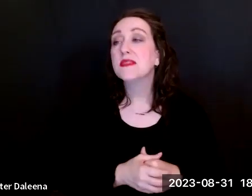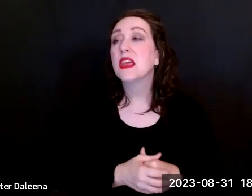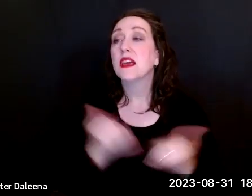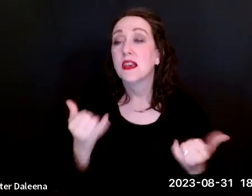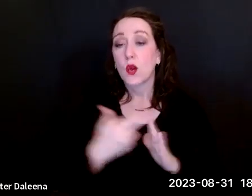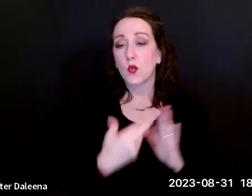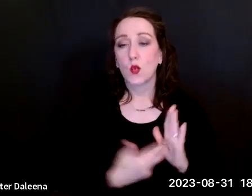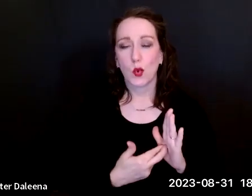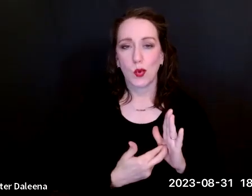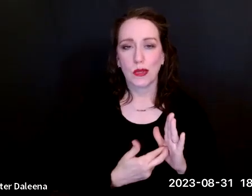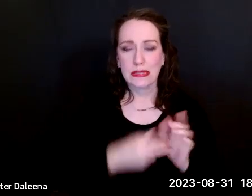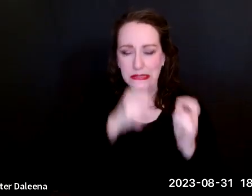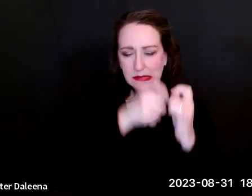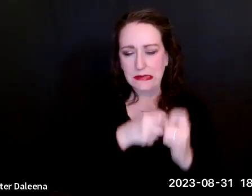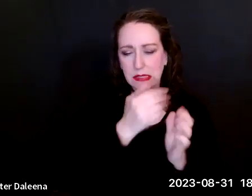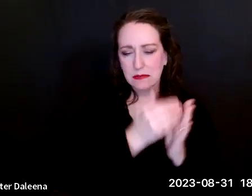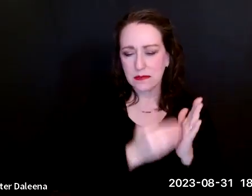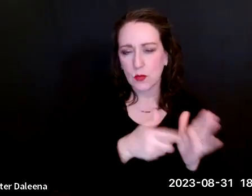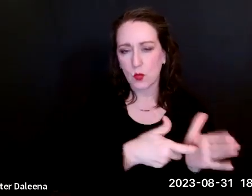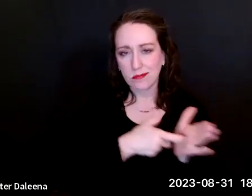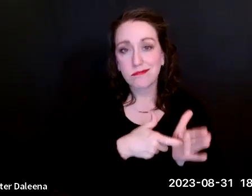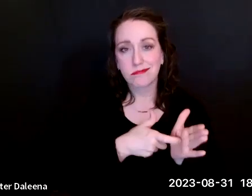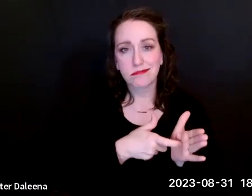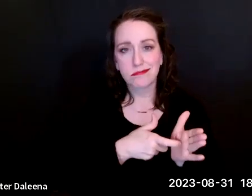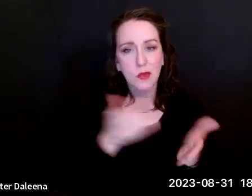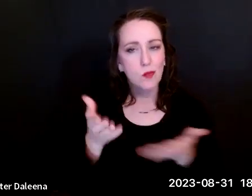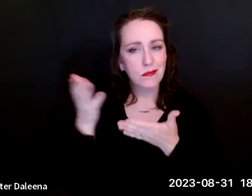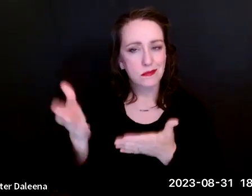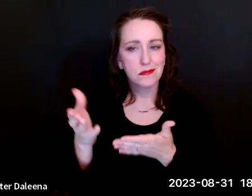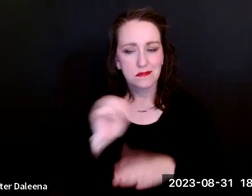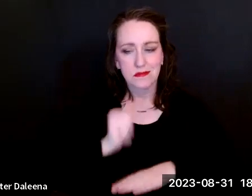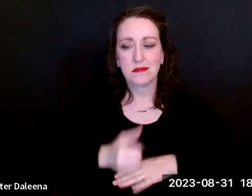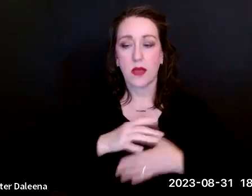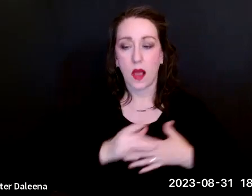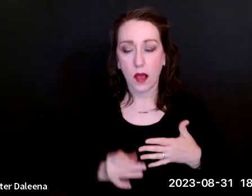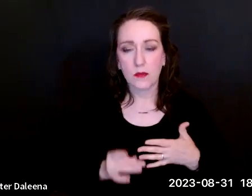there is a detailed list of requirements so we recommend creating options that streamline this